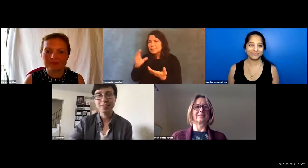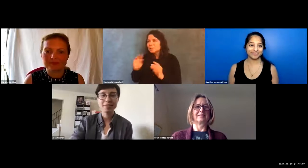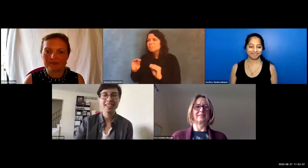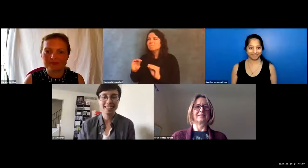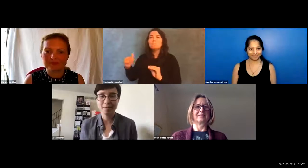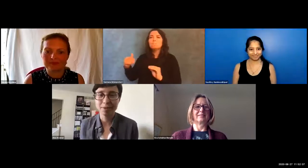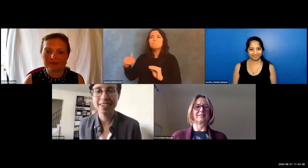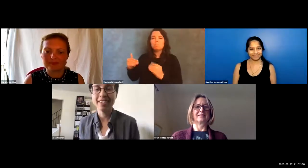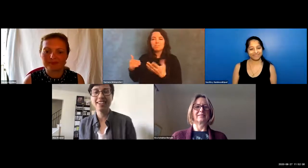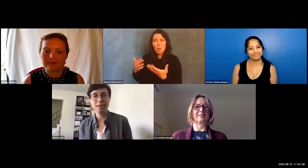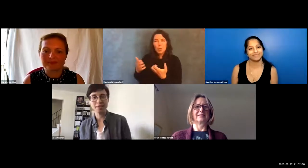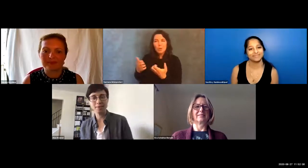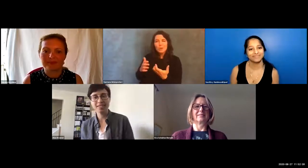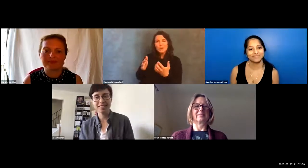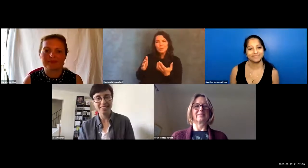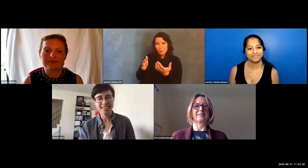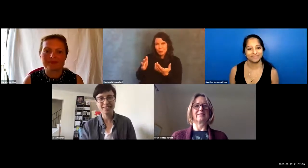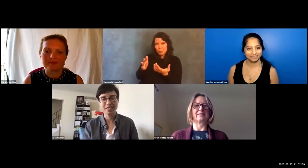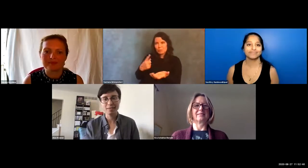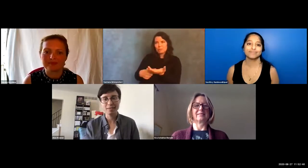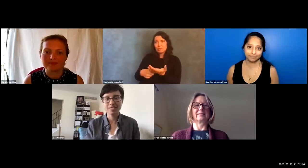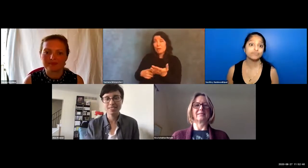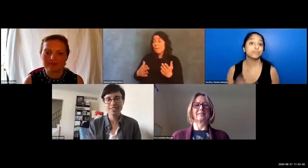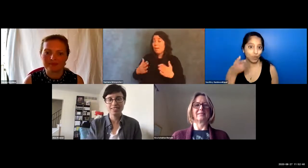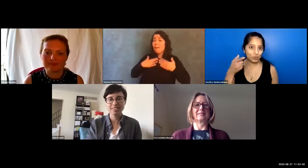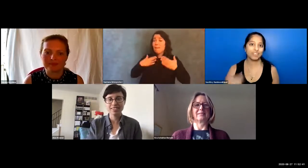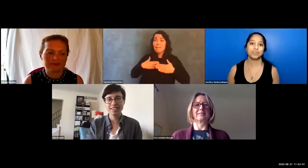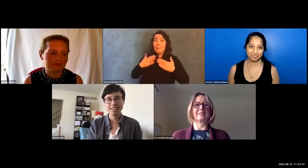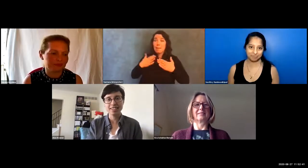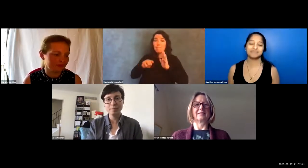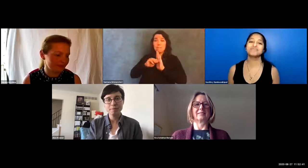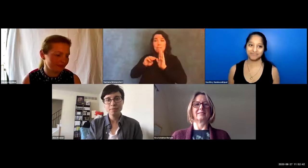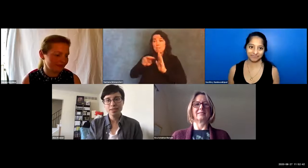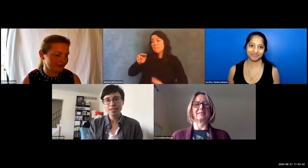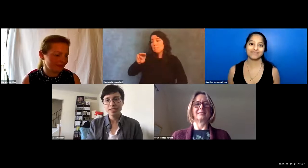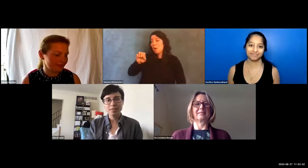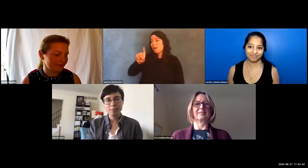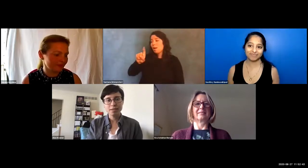I'm glad that modeling came up because that's something I'm also interested in looking at.